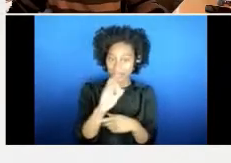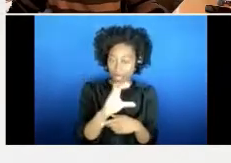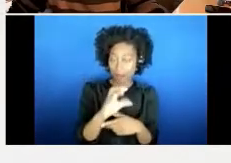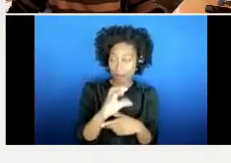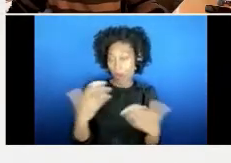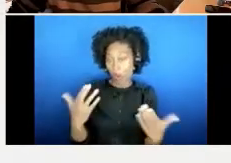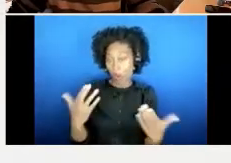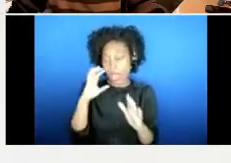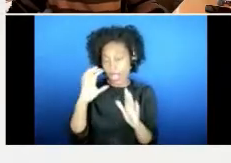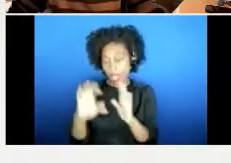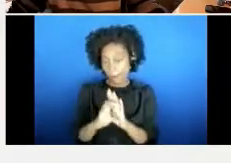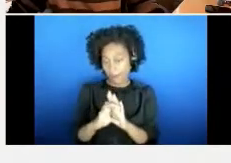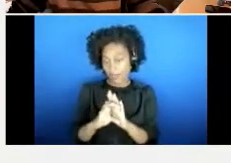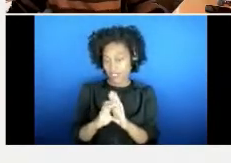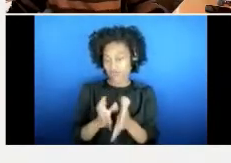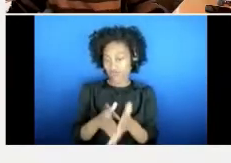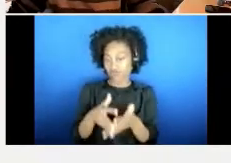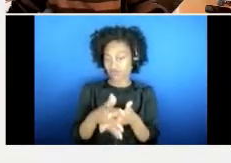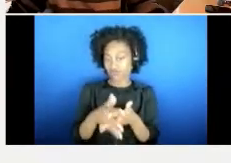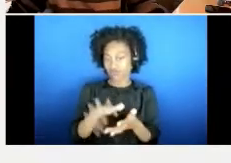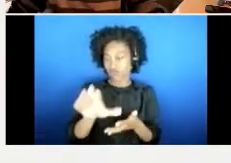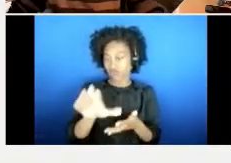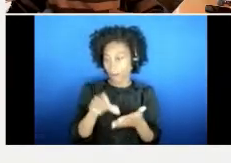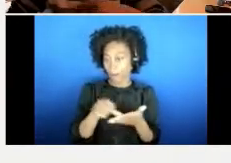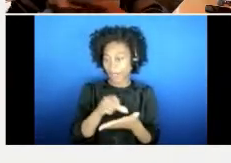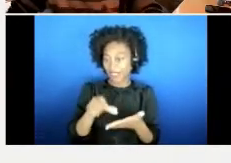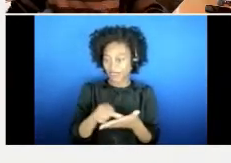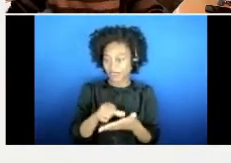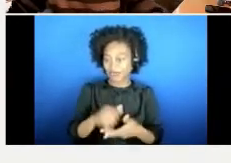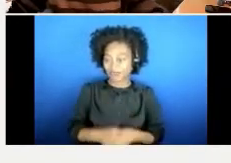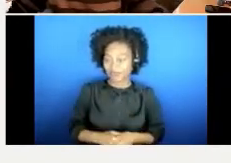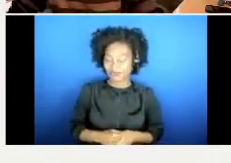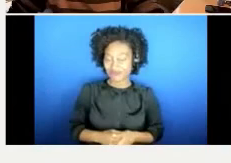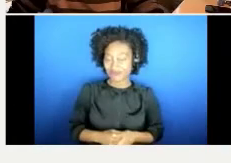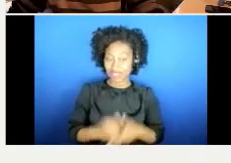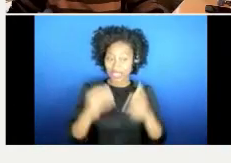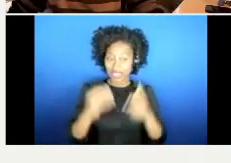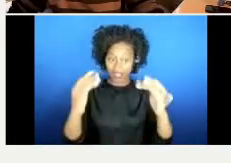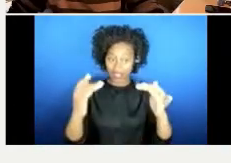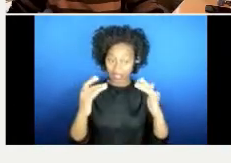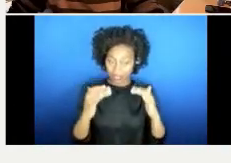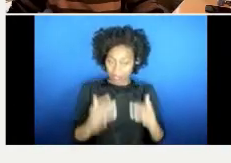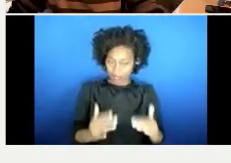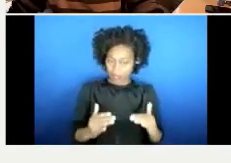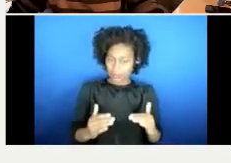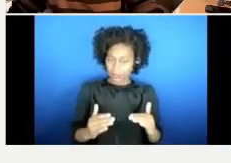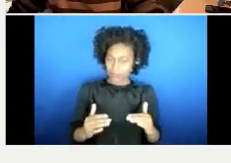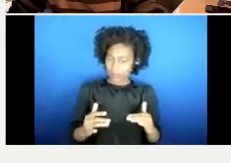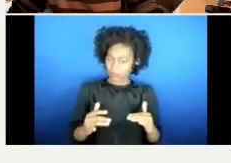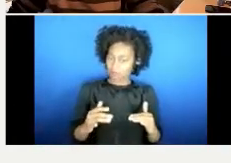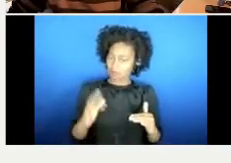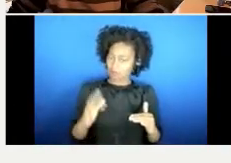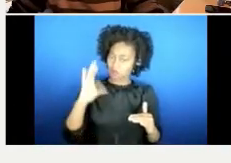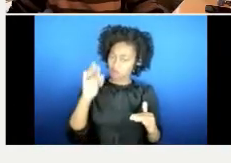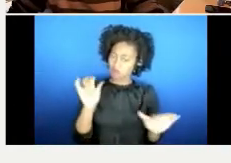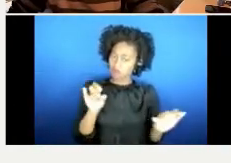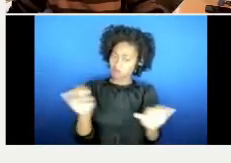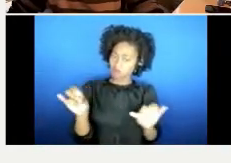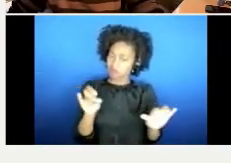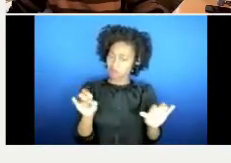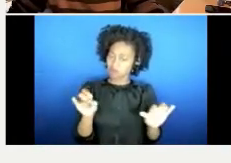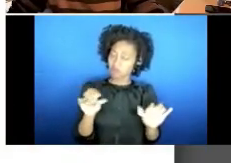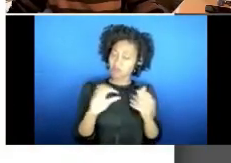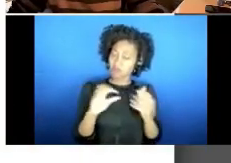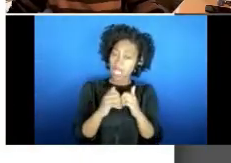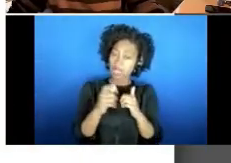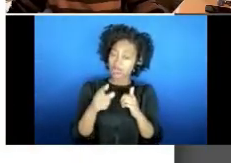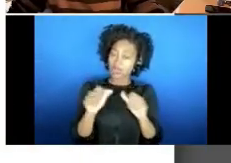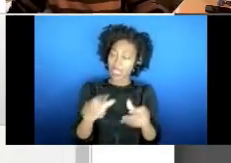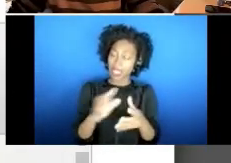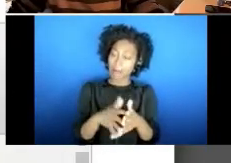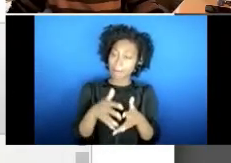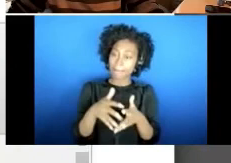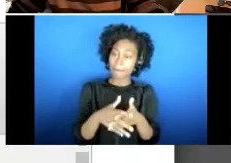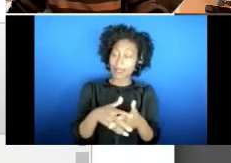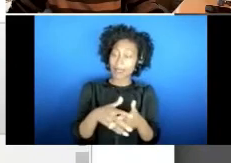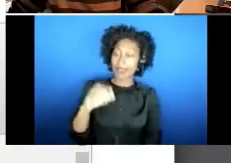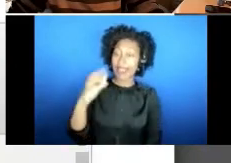page. The next one... Very similar to this is how you can embed an external link within